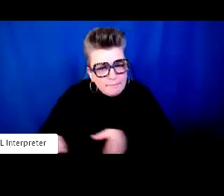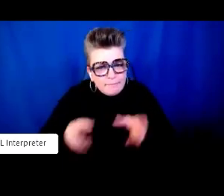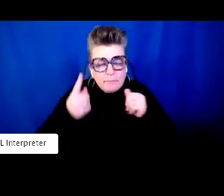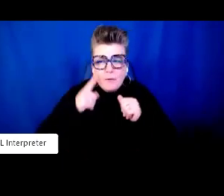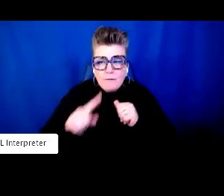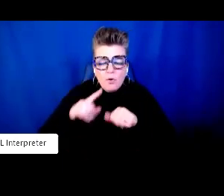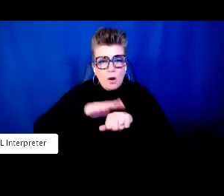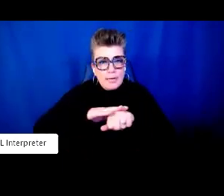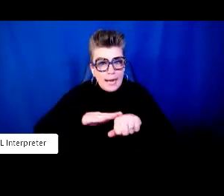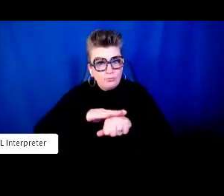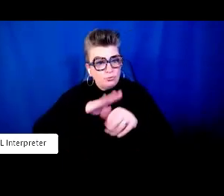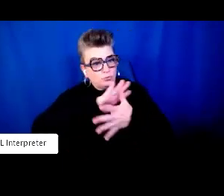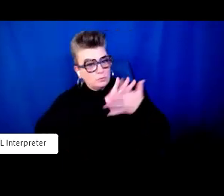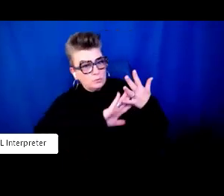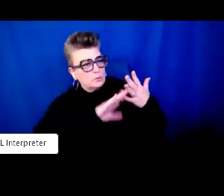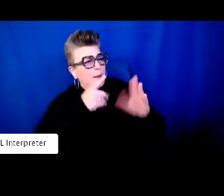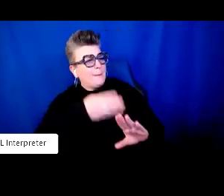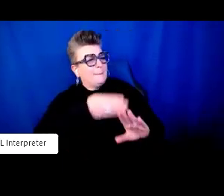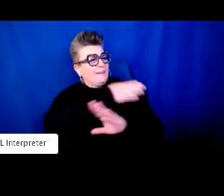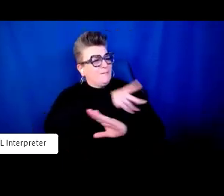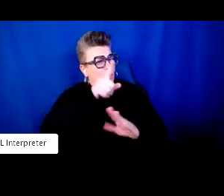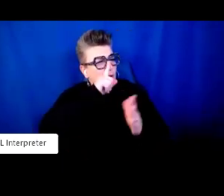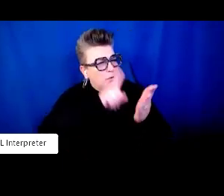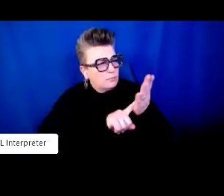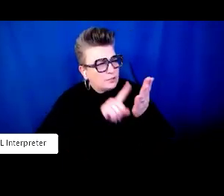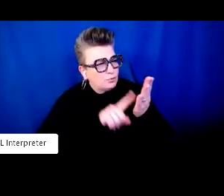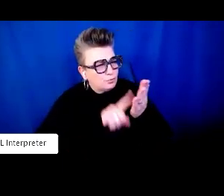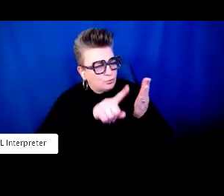begins helps to ensure an opportunity to align data